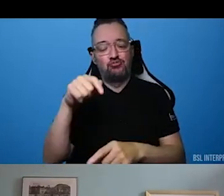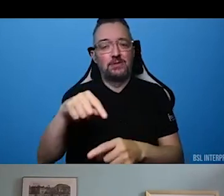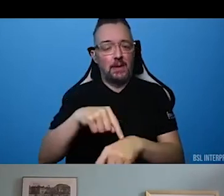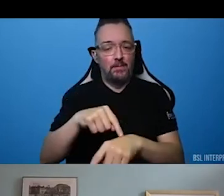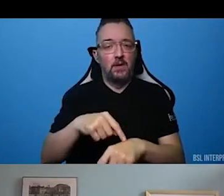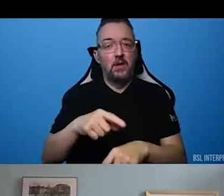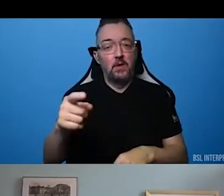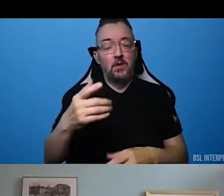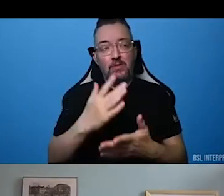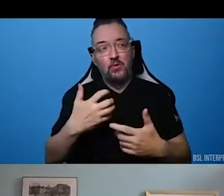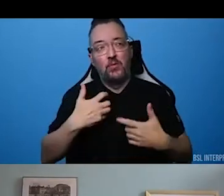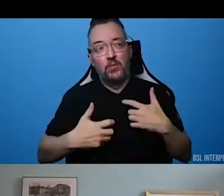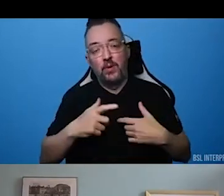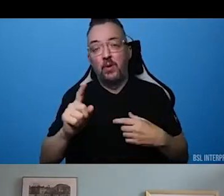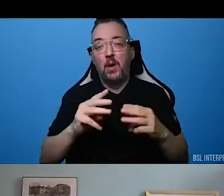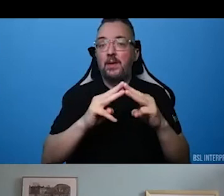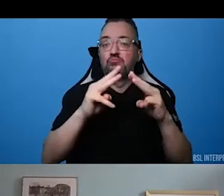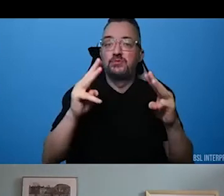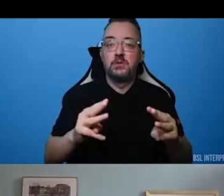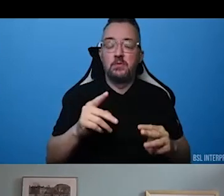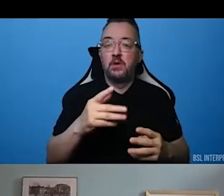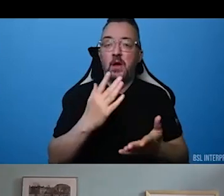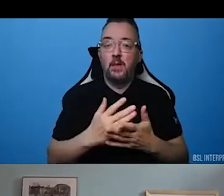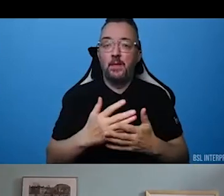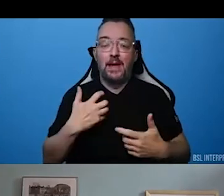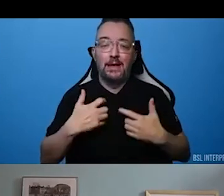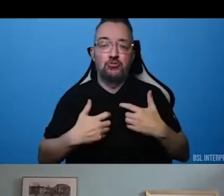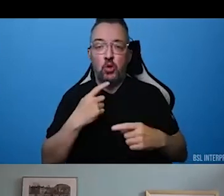museums were very interested in talking about abolition